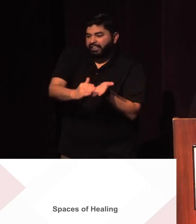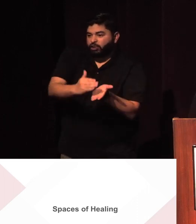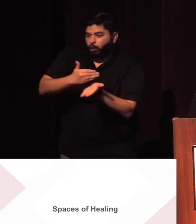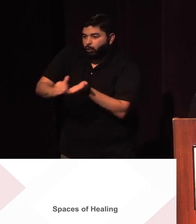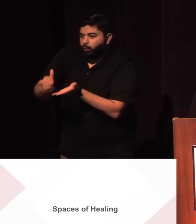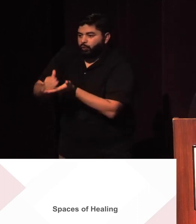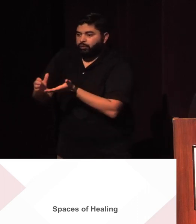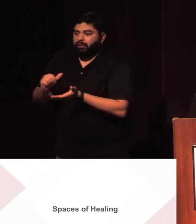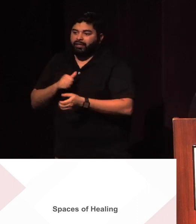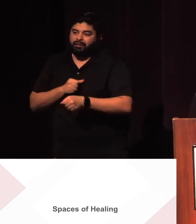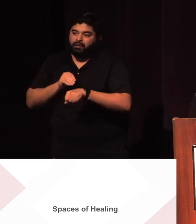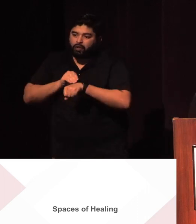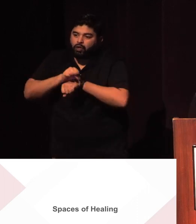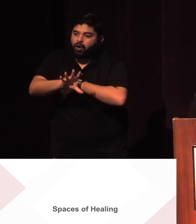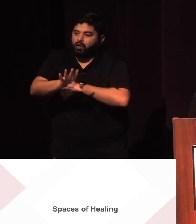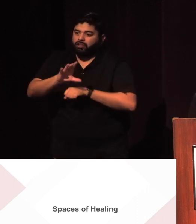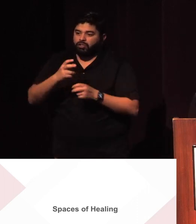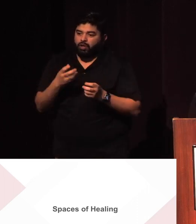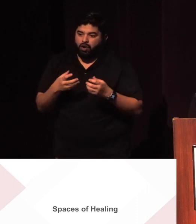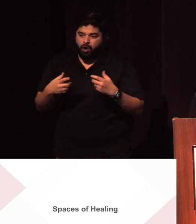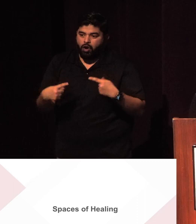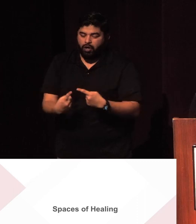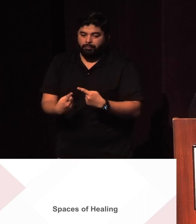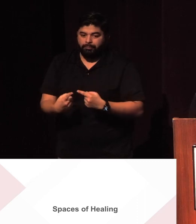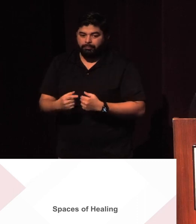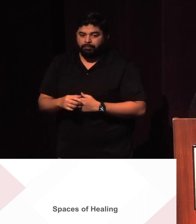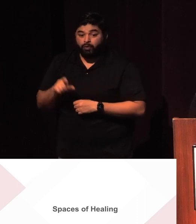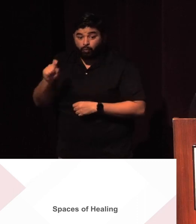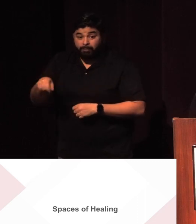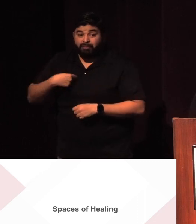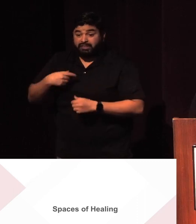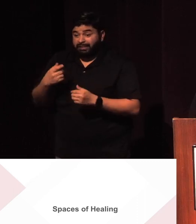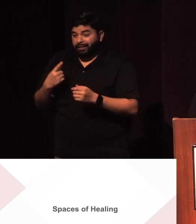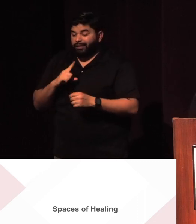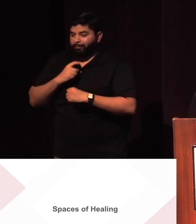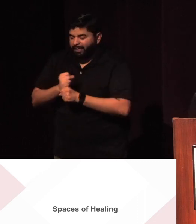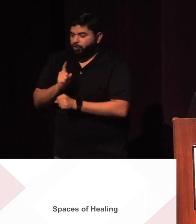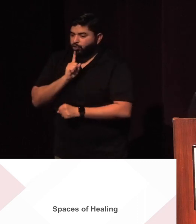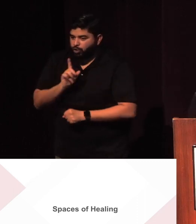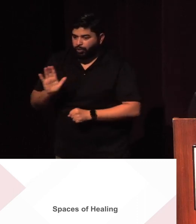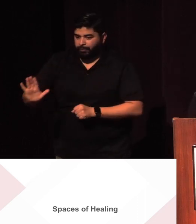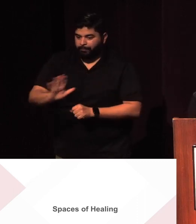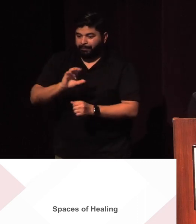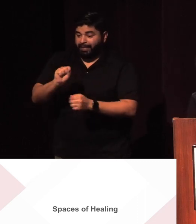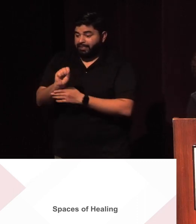feel less than, or to cause harm. And what steps we need to create